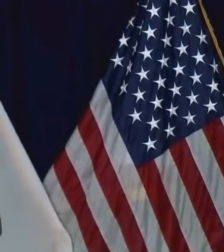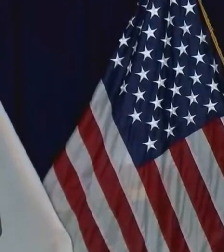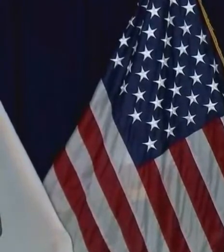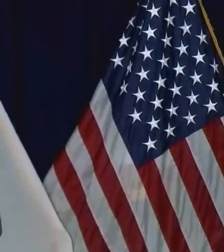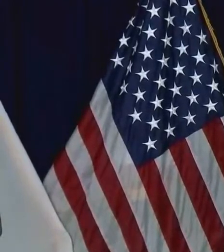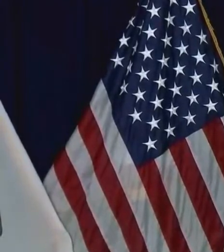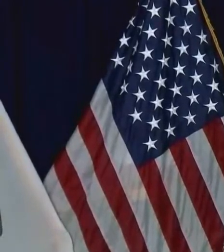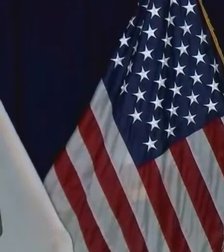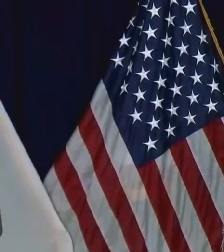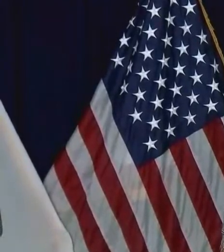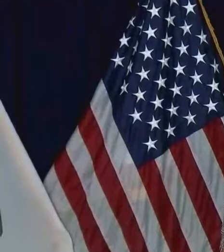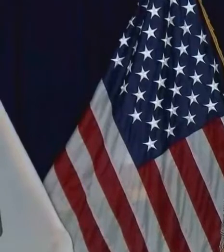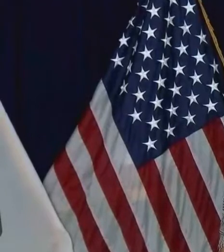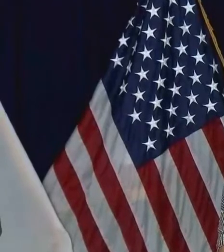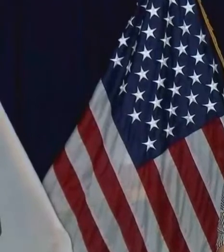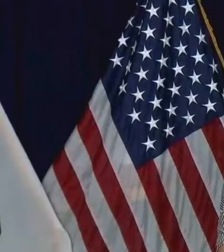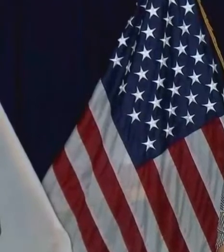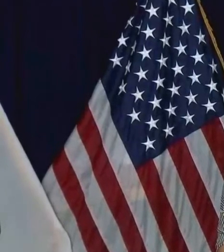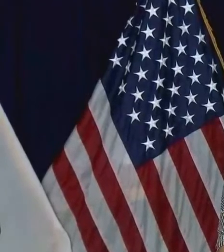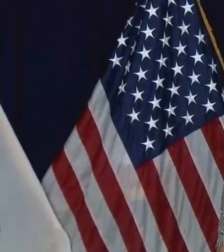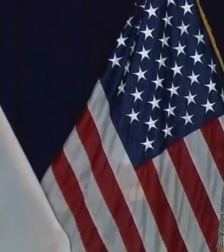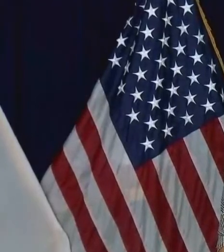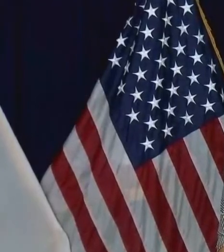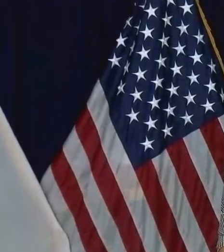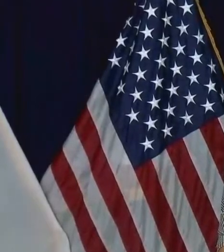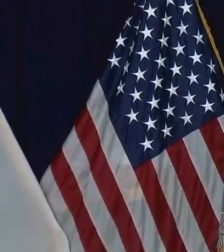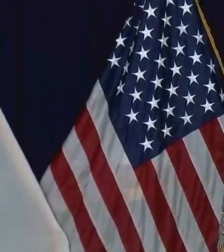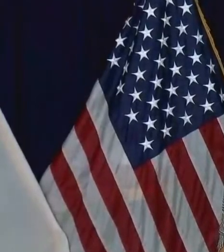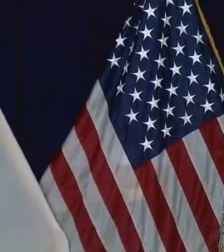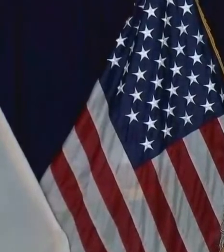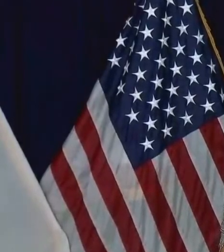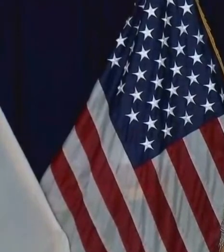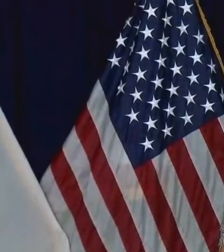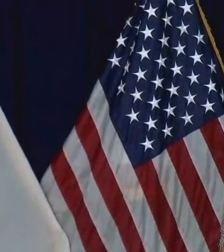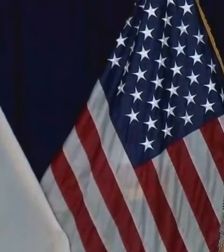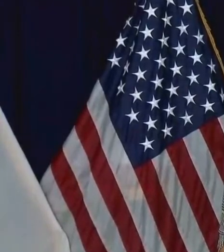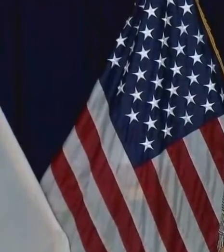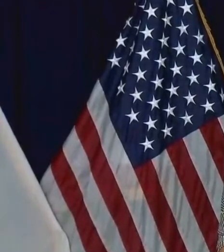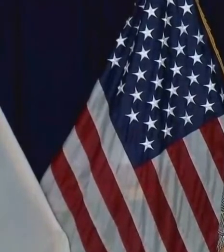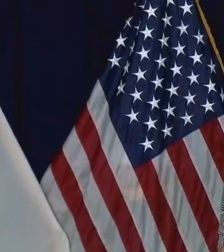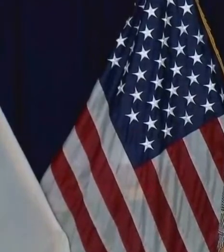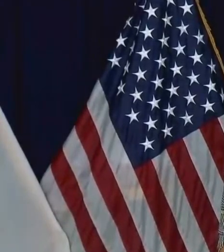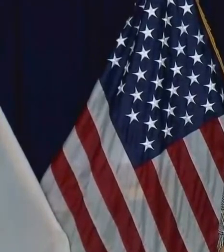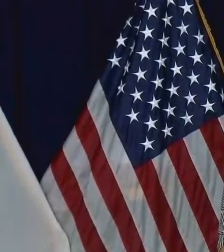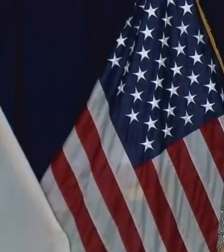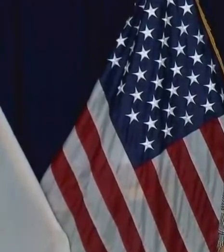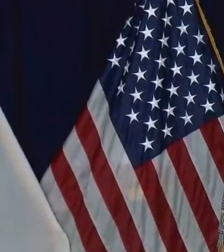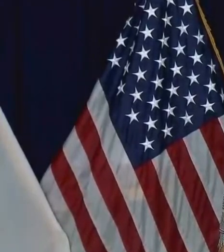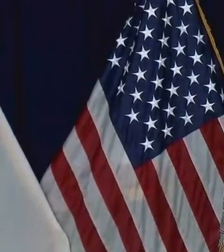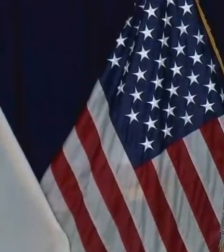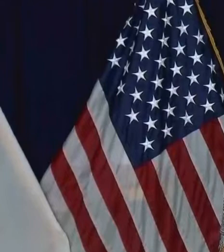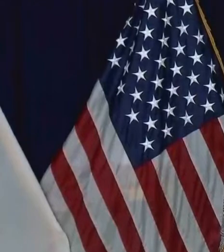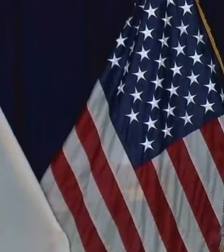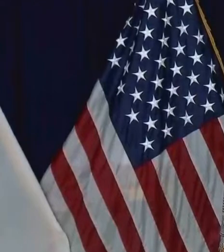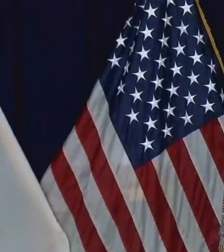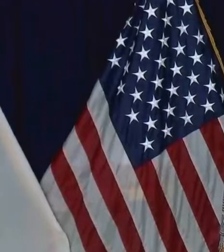siento por El estado esta El Presidente it sabemos que todos de buen trabajo juntos para